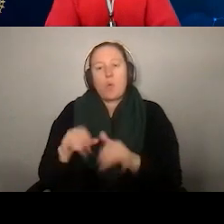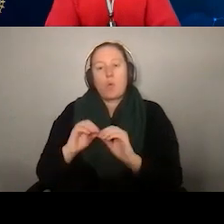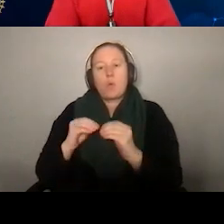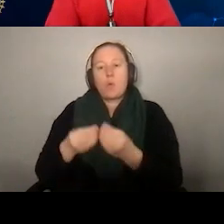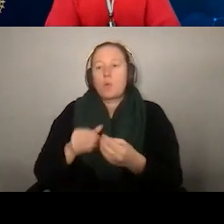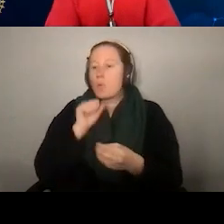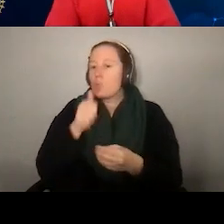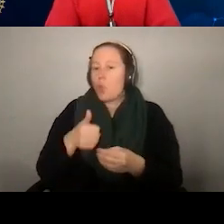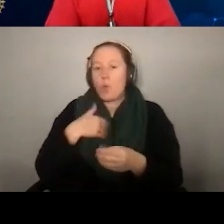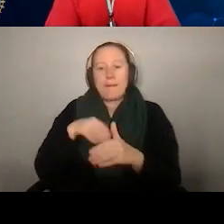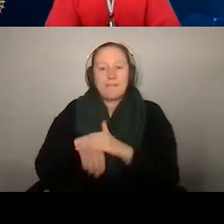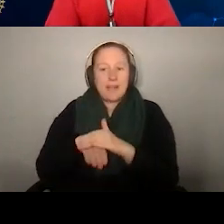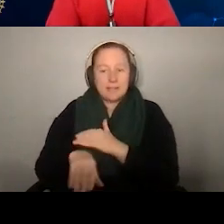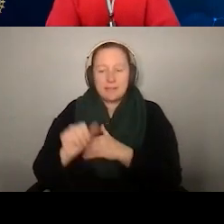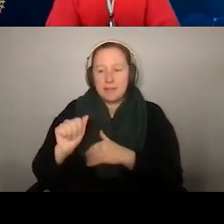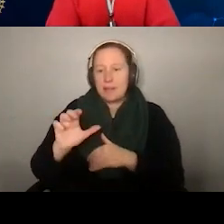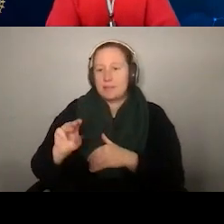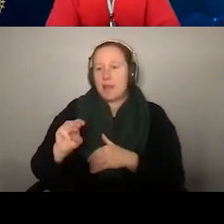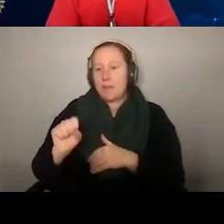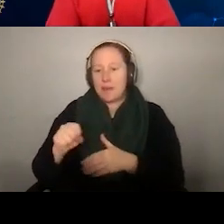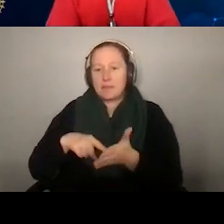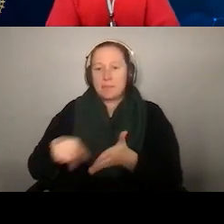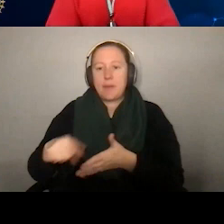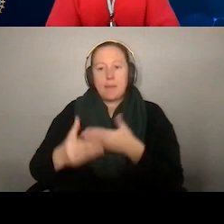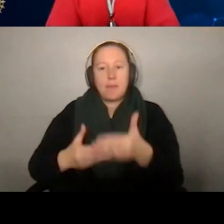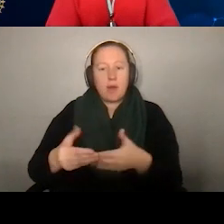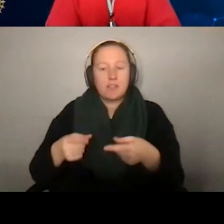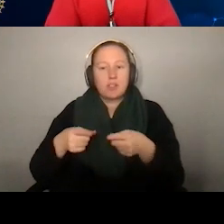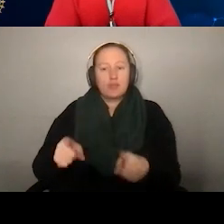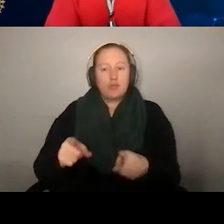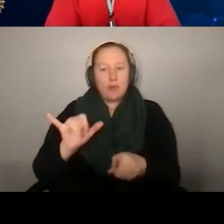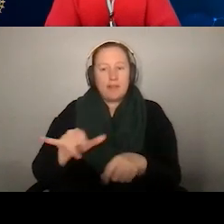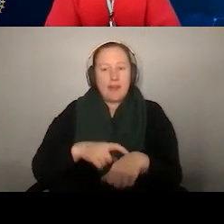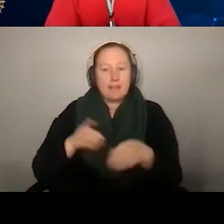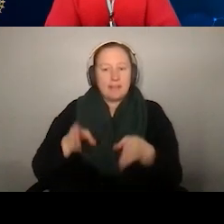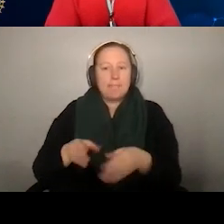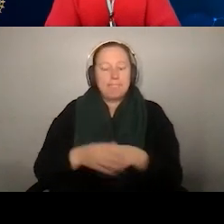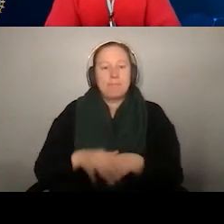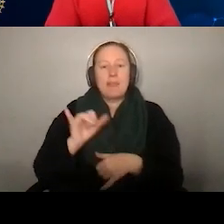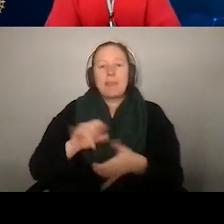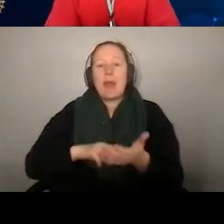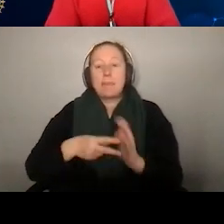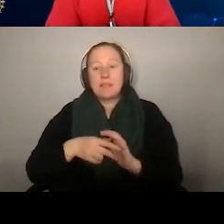access the ACMS payment process during this period. This will allow NSF to finalize